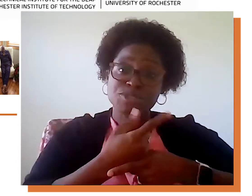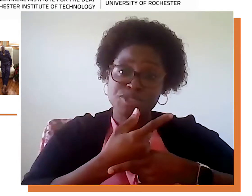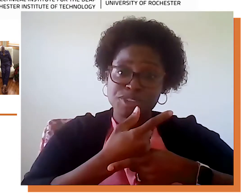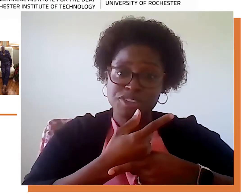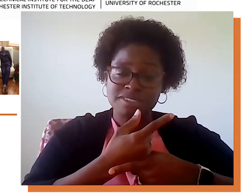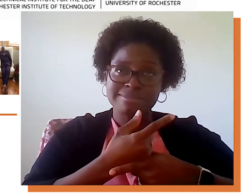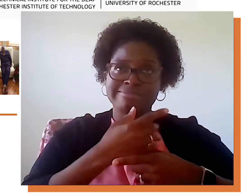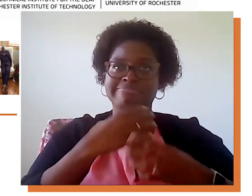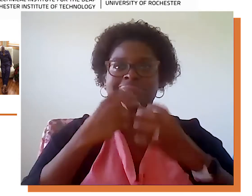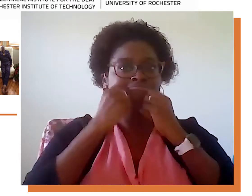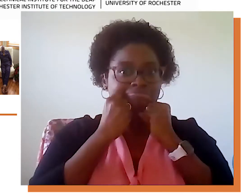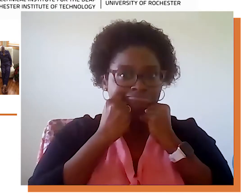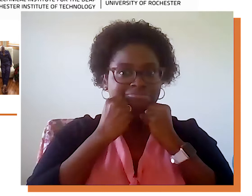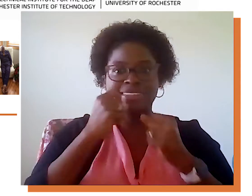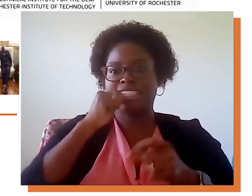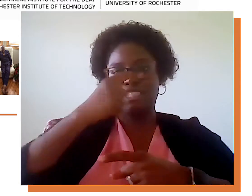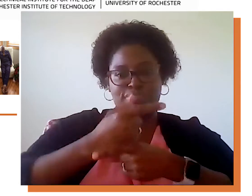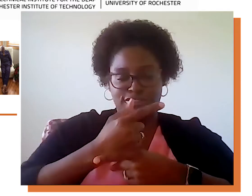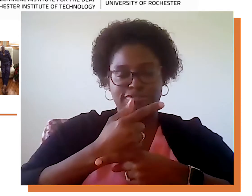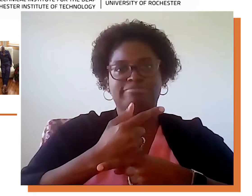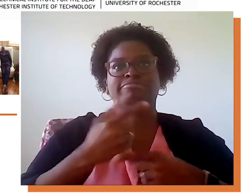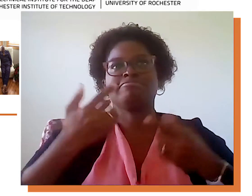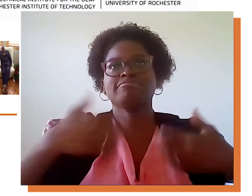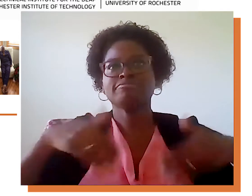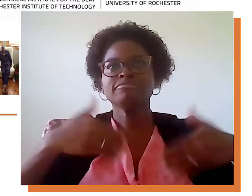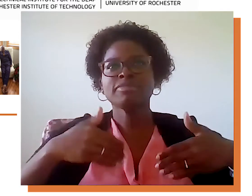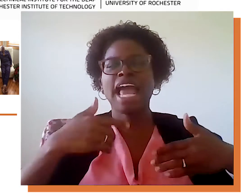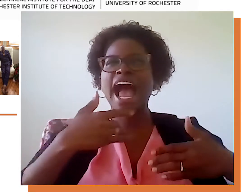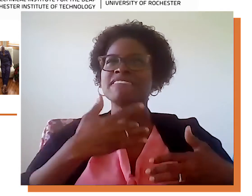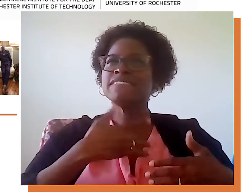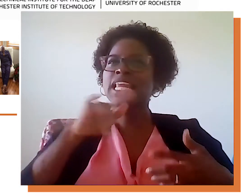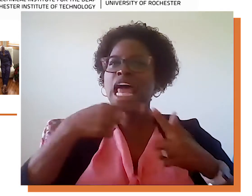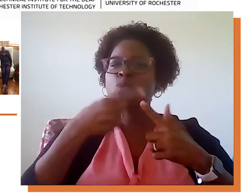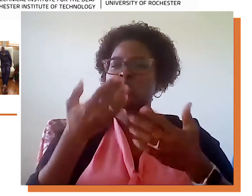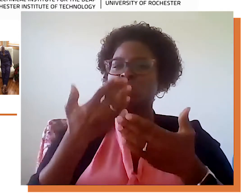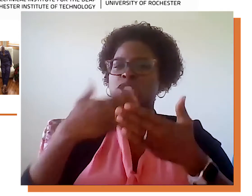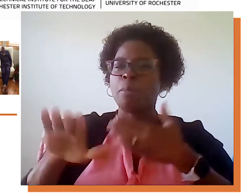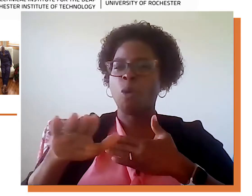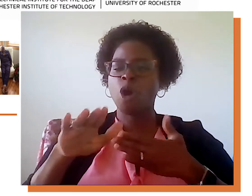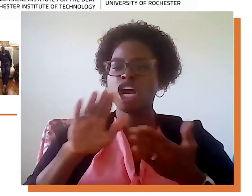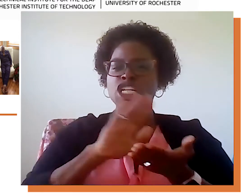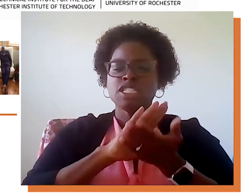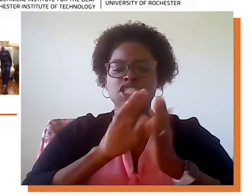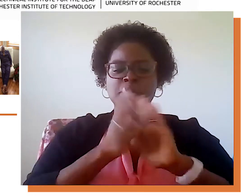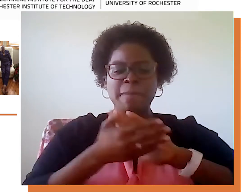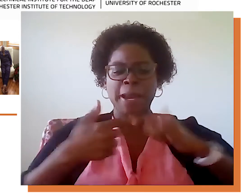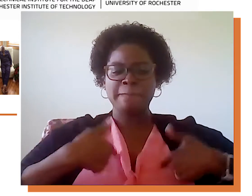My sister, on the other hand, who I adore... I adore her because she's my younger sister.